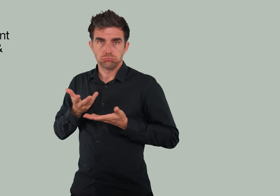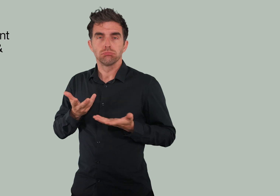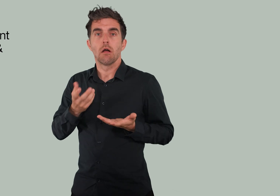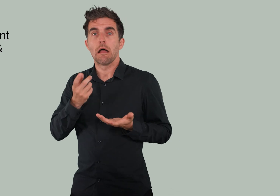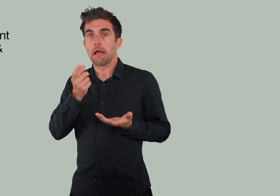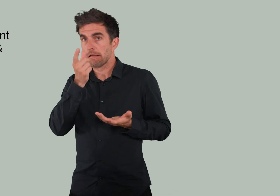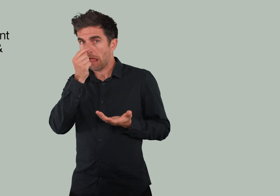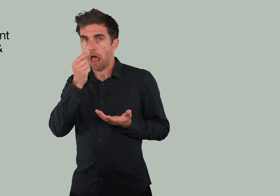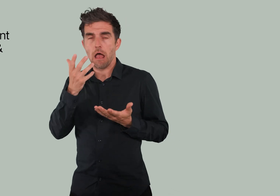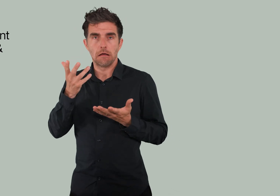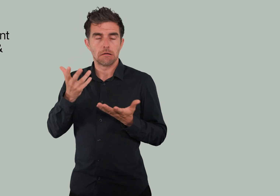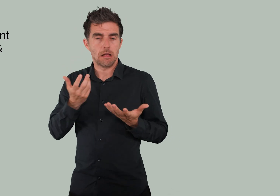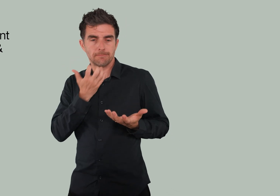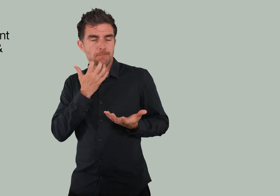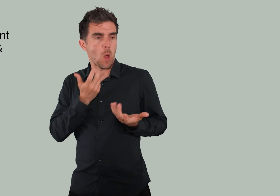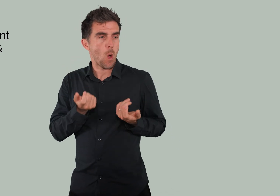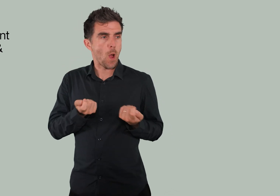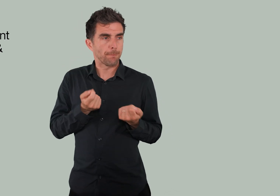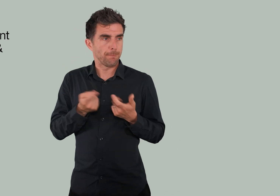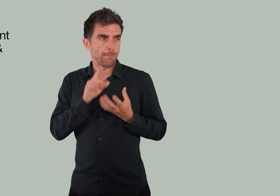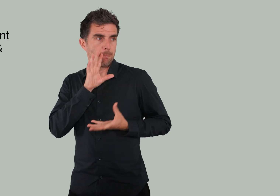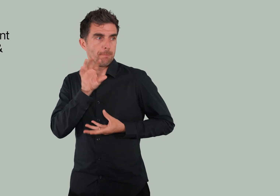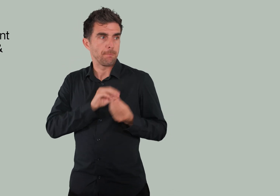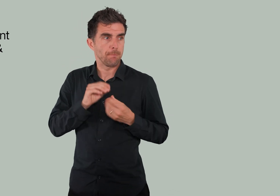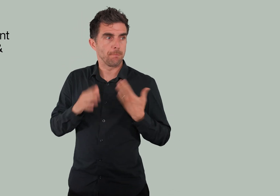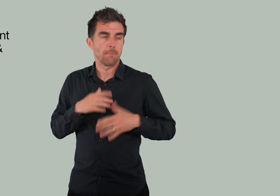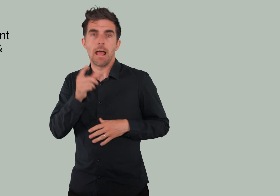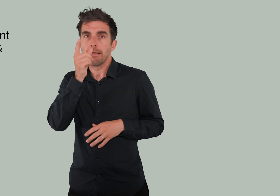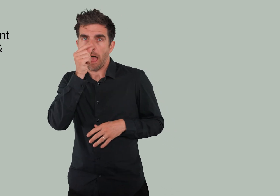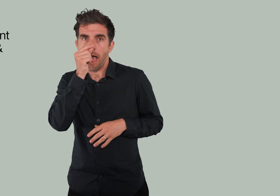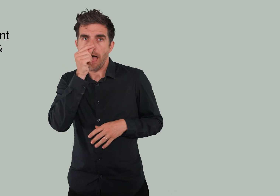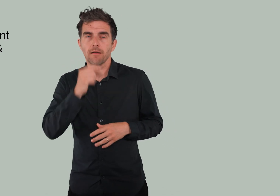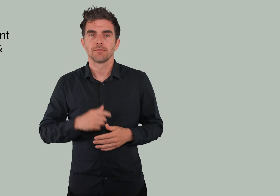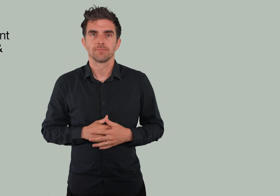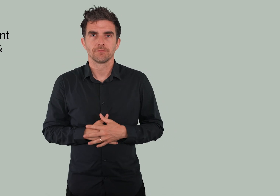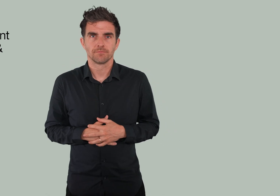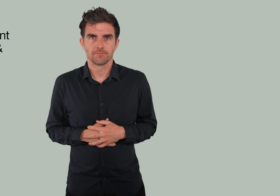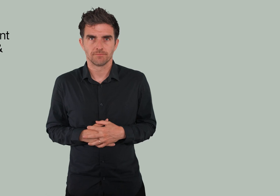and can put coping strategies in place if using the telephone.